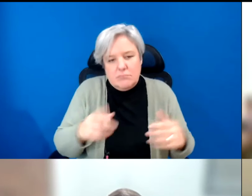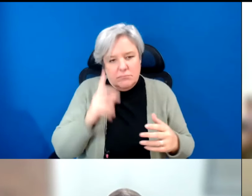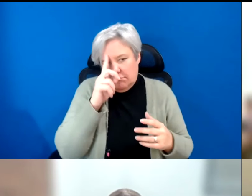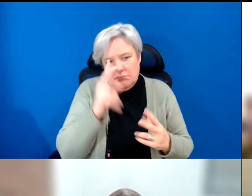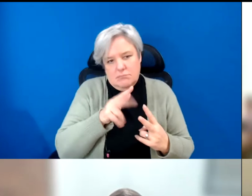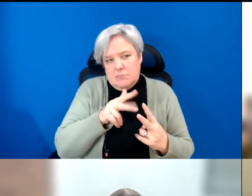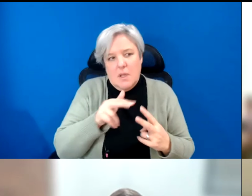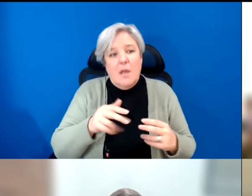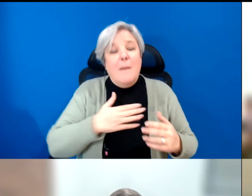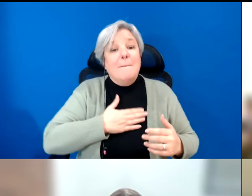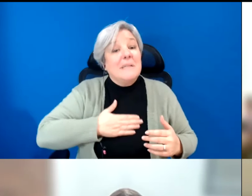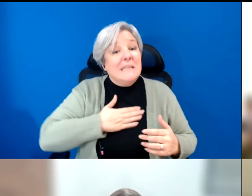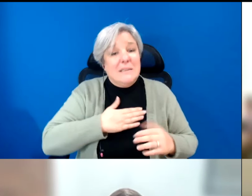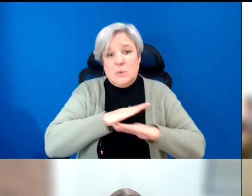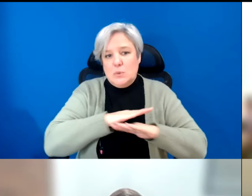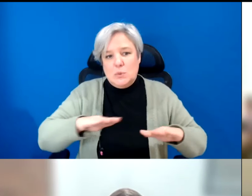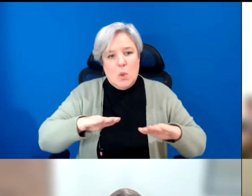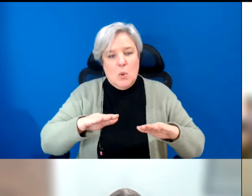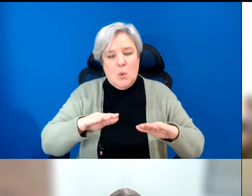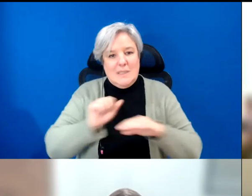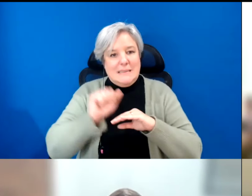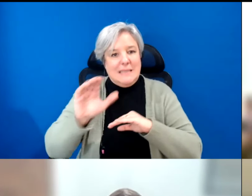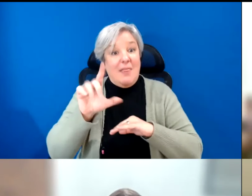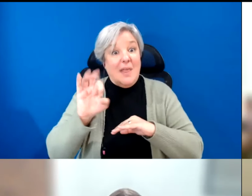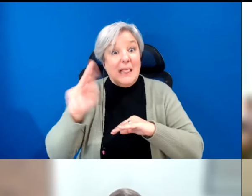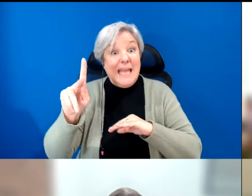Please do not send the attendance link that you get from canvas